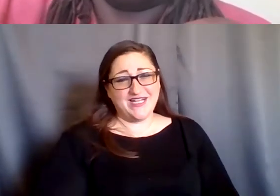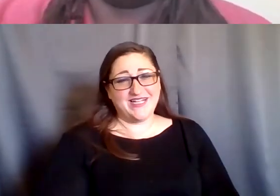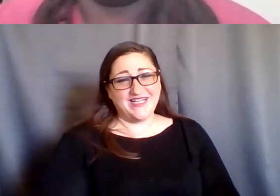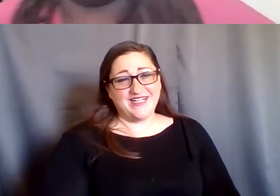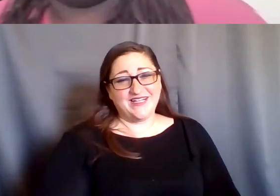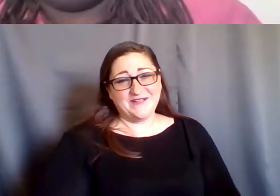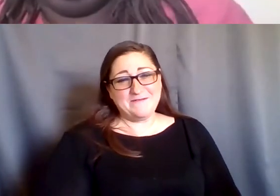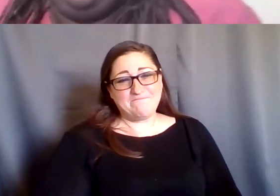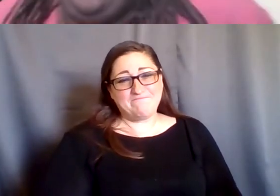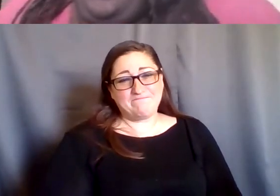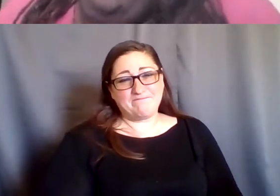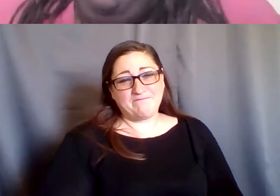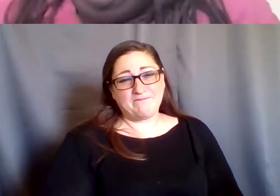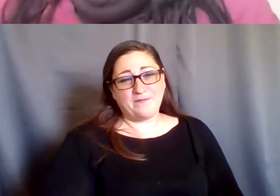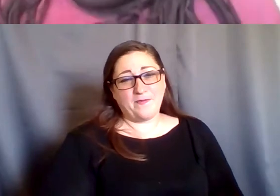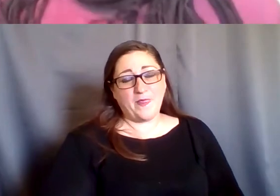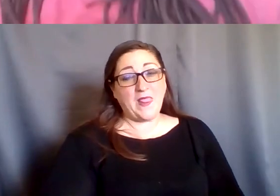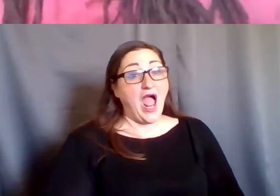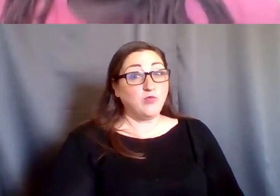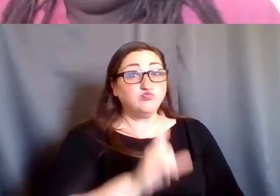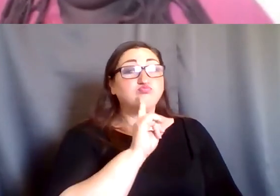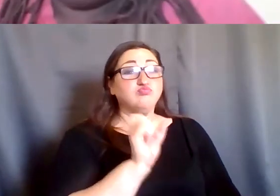I mean, look, there are some key states that we always talk about.